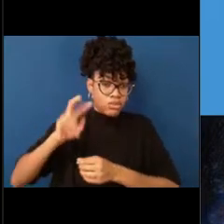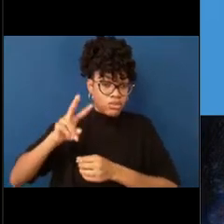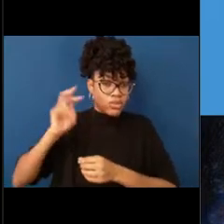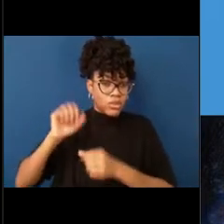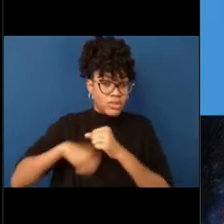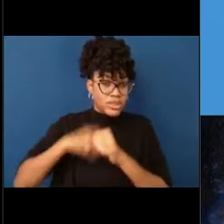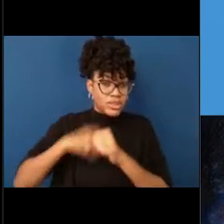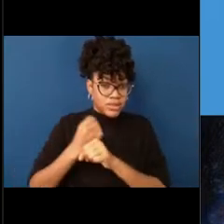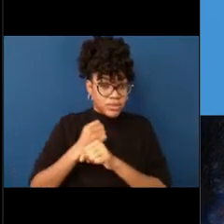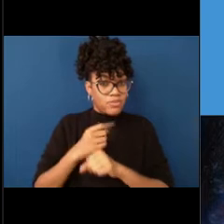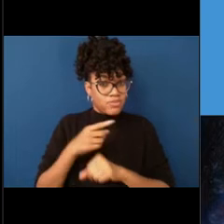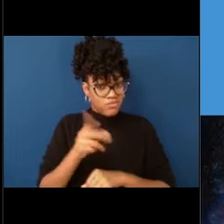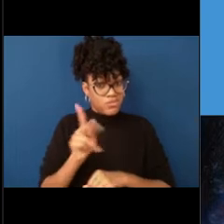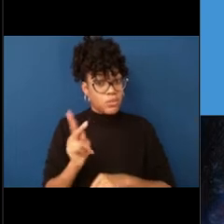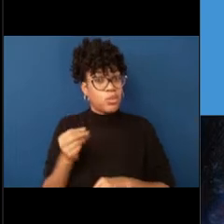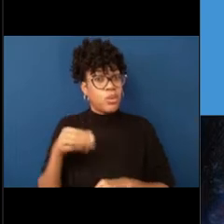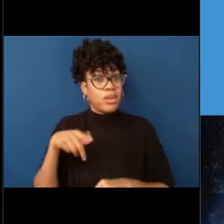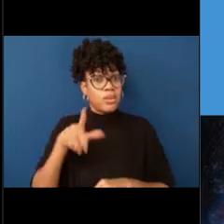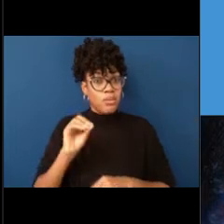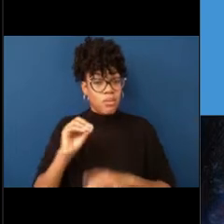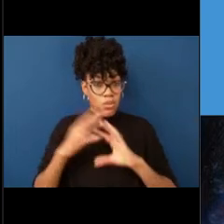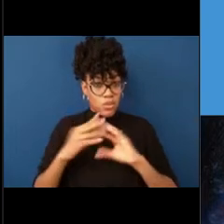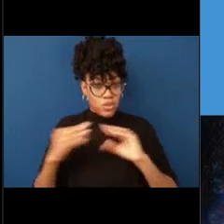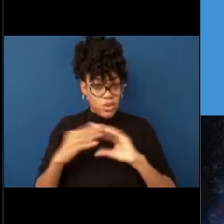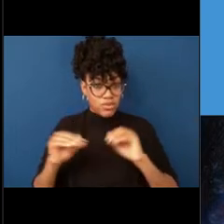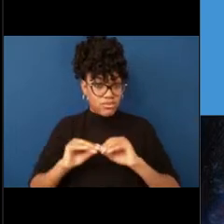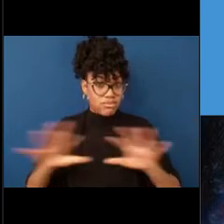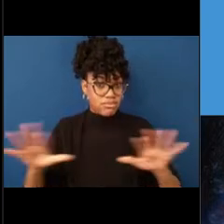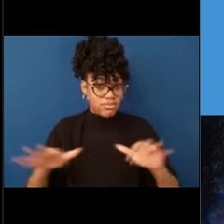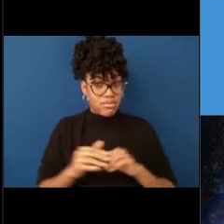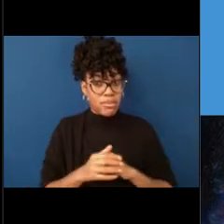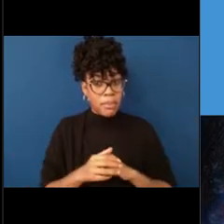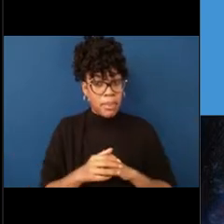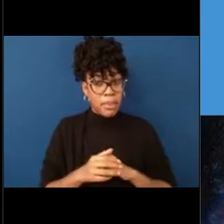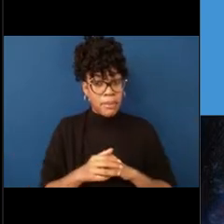So Hanau ka 'Uko-ko'ako'a hanau kana he Ako'ako'a puka.